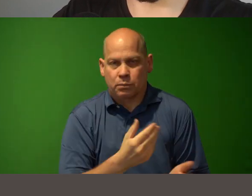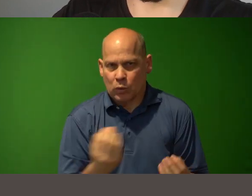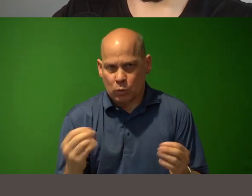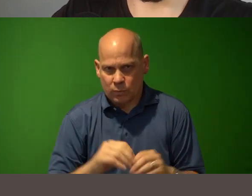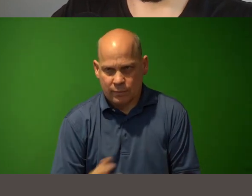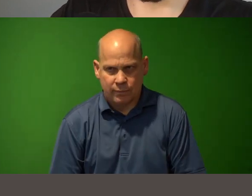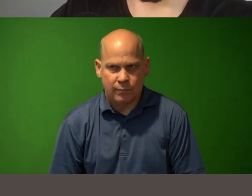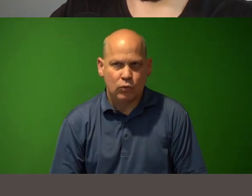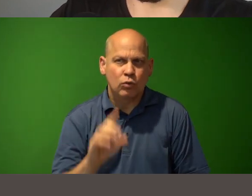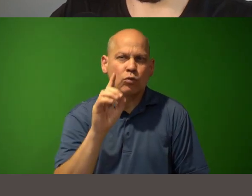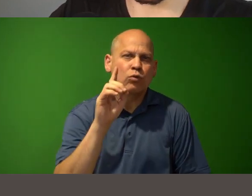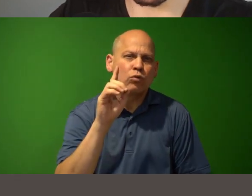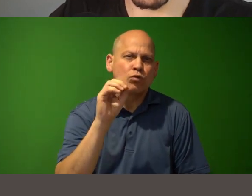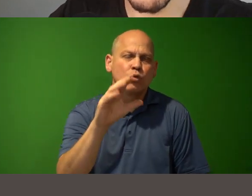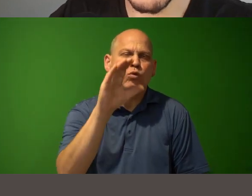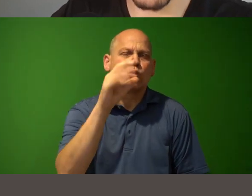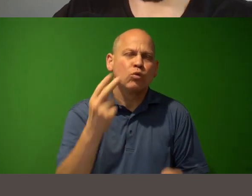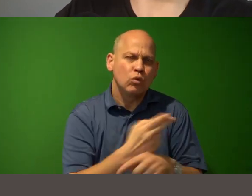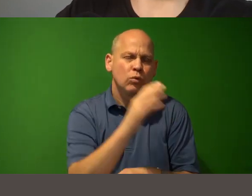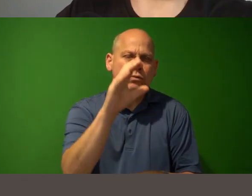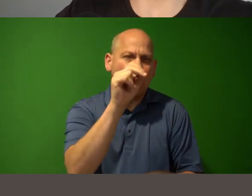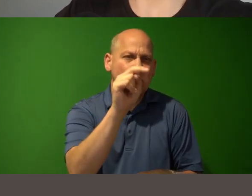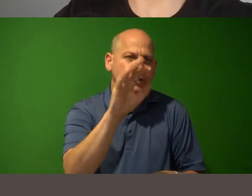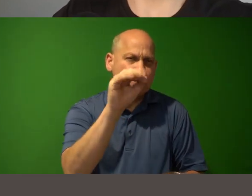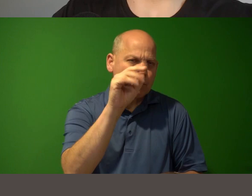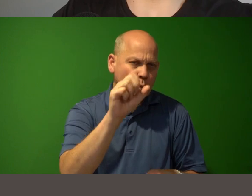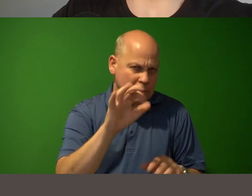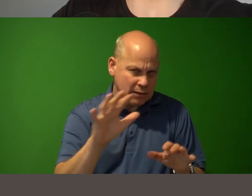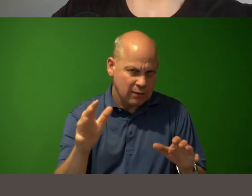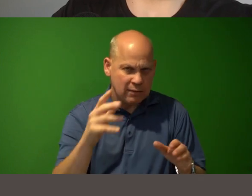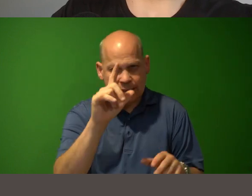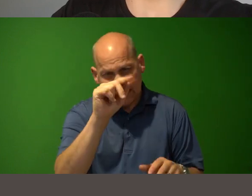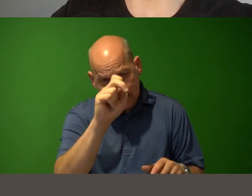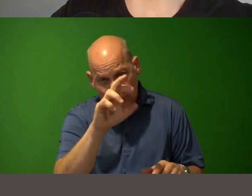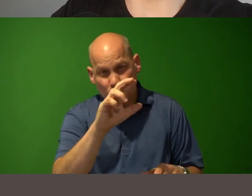Do you use common formats, linear, radial, branching to make it easy for people